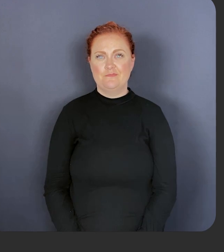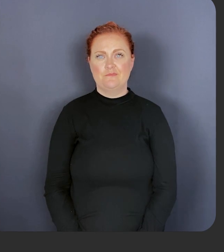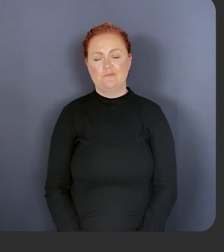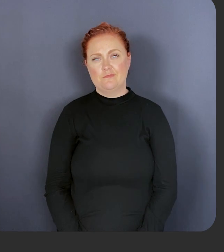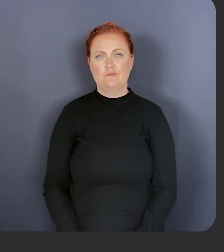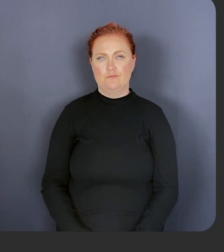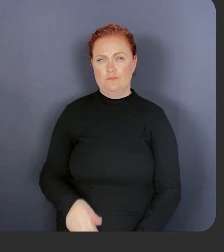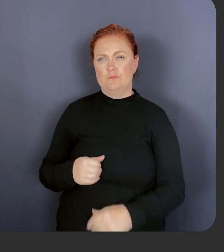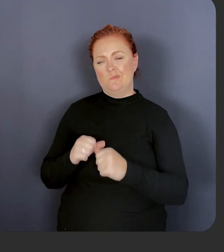High contrast.